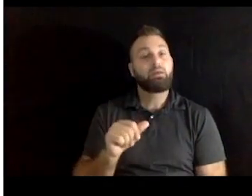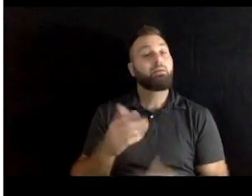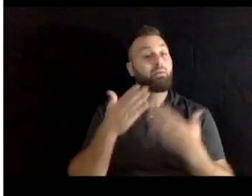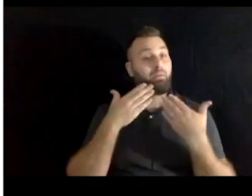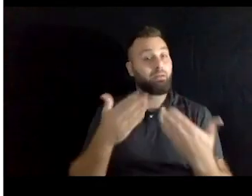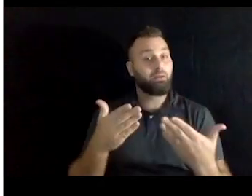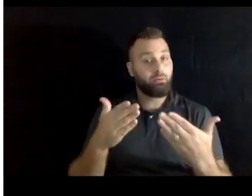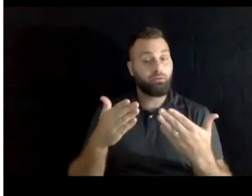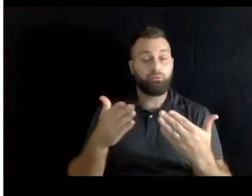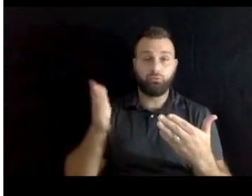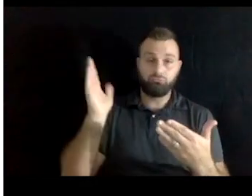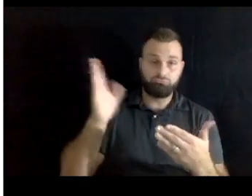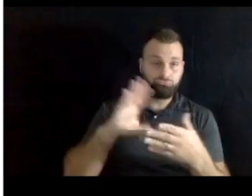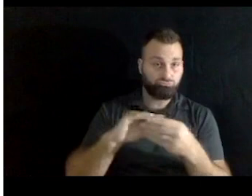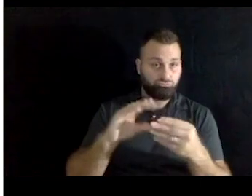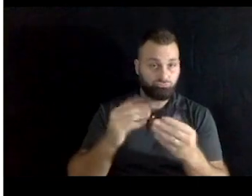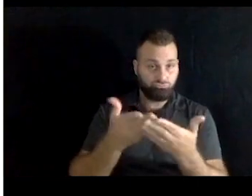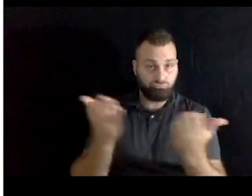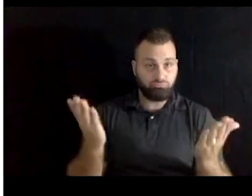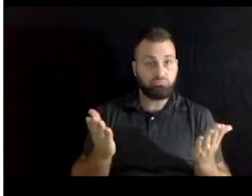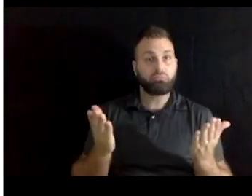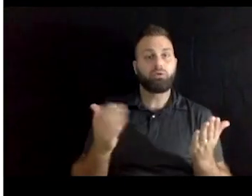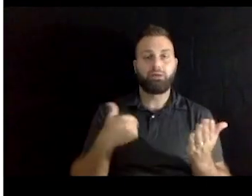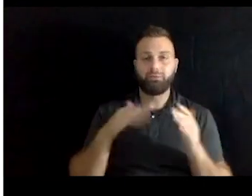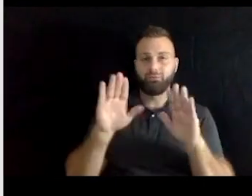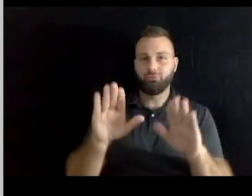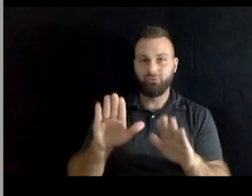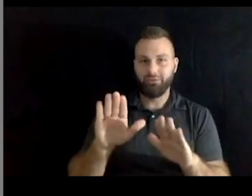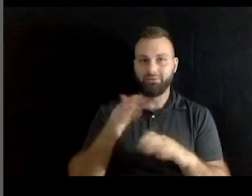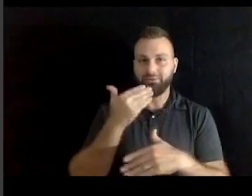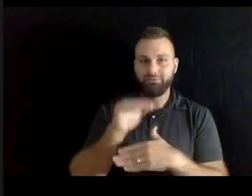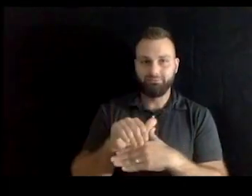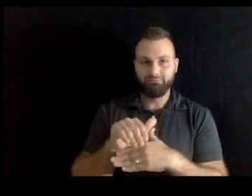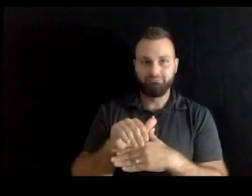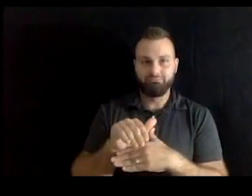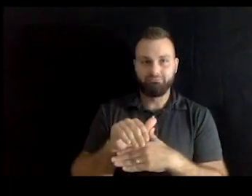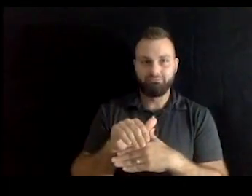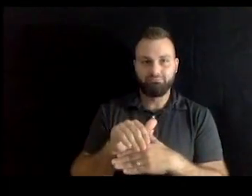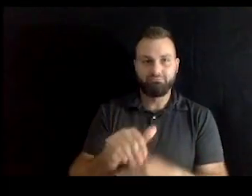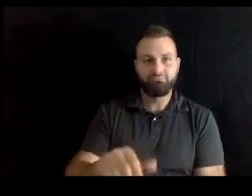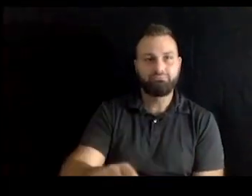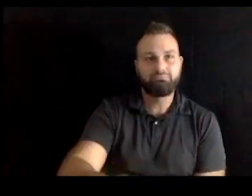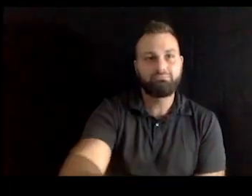hope that all of you have a great evening.